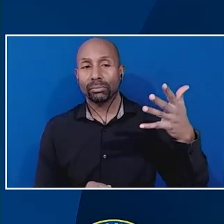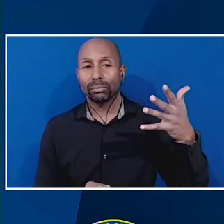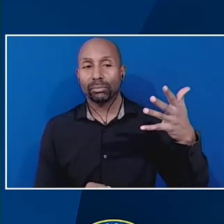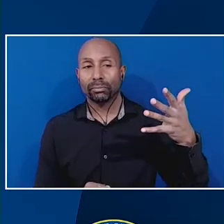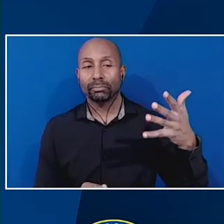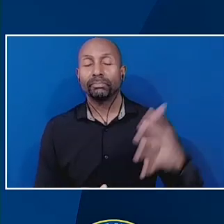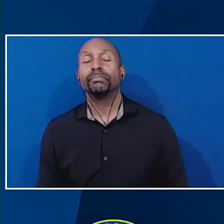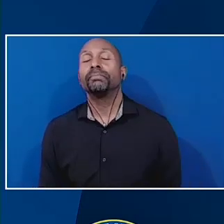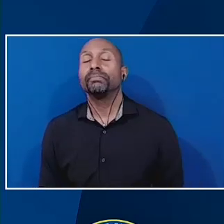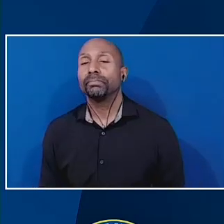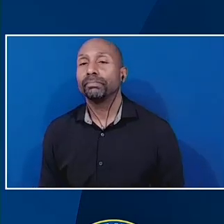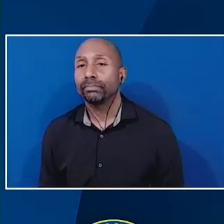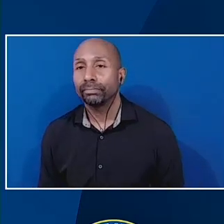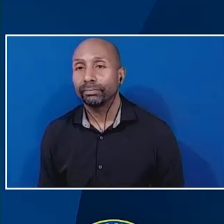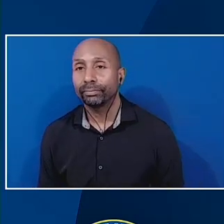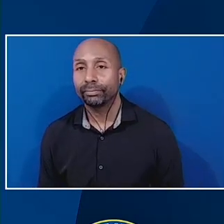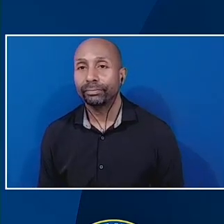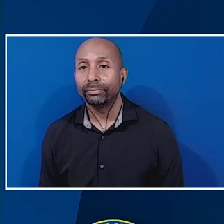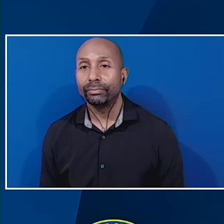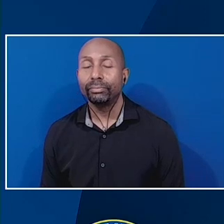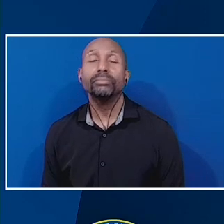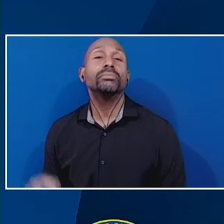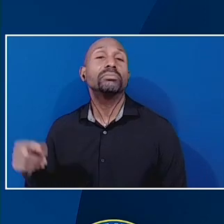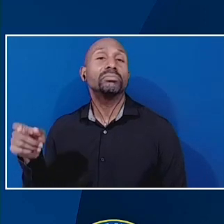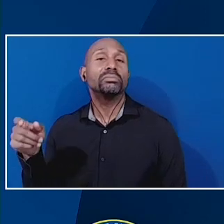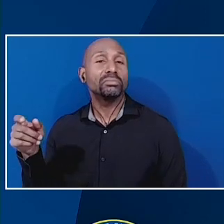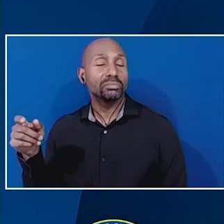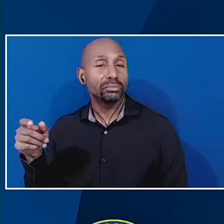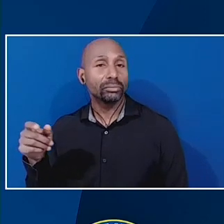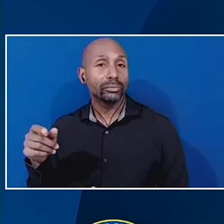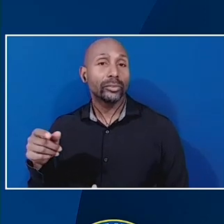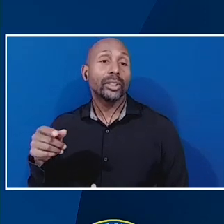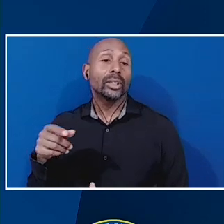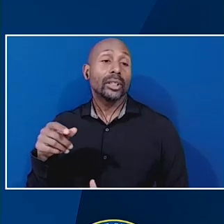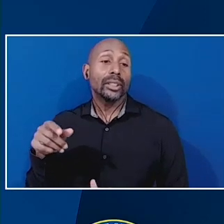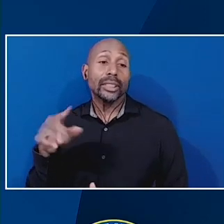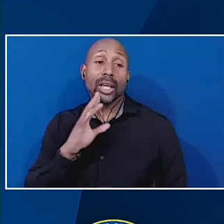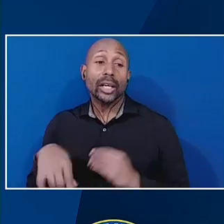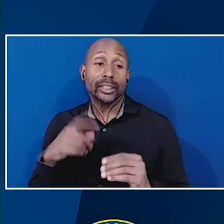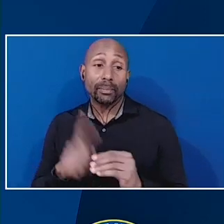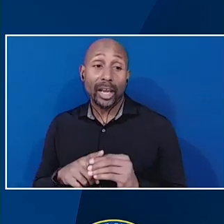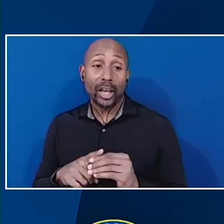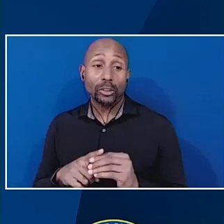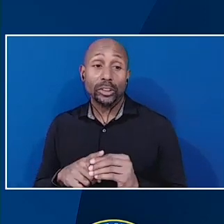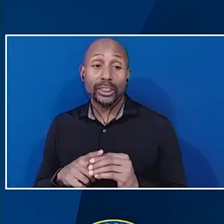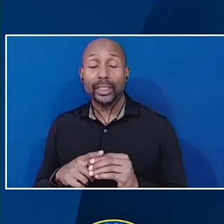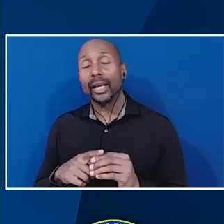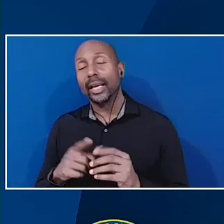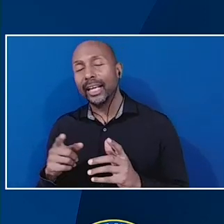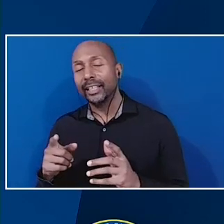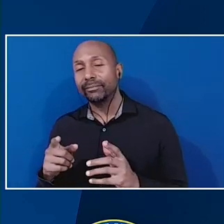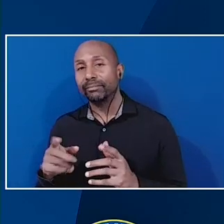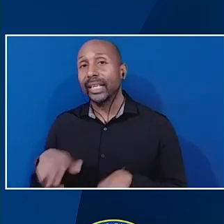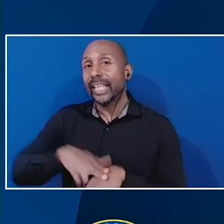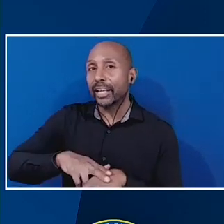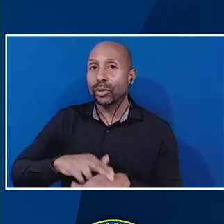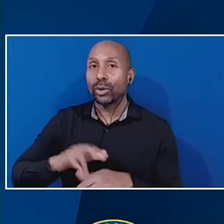sort of thing that would only happen in cases of natural disasters or other odd circumstances where the extensions of the